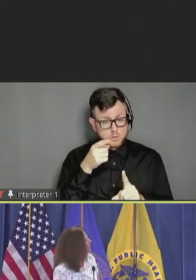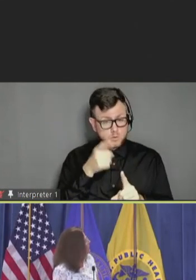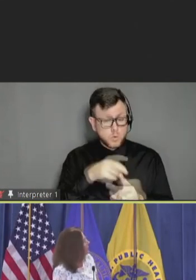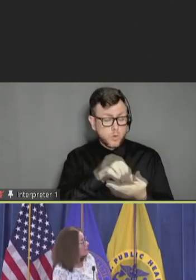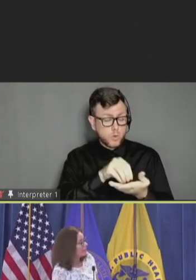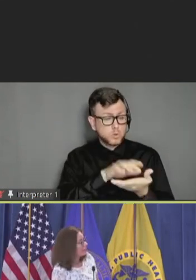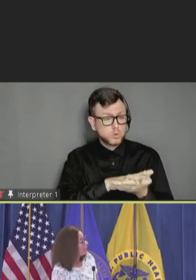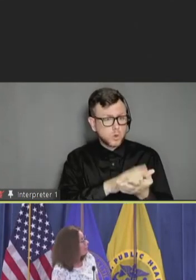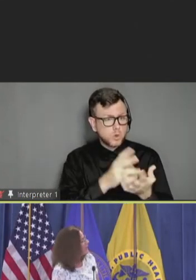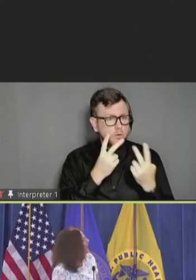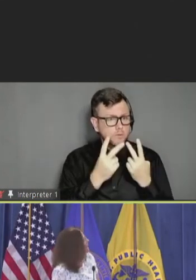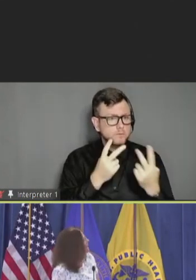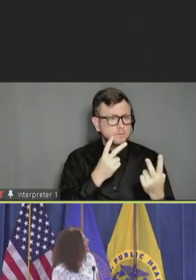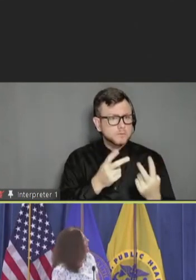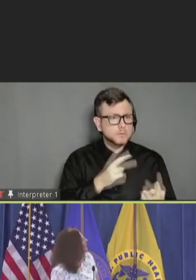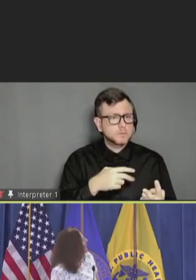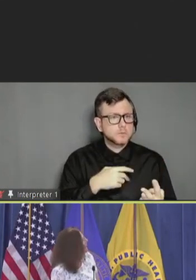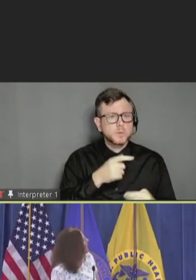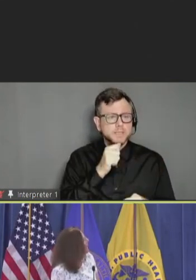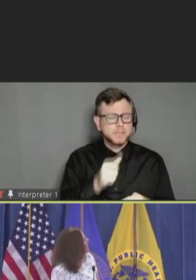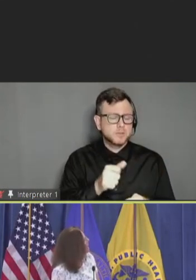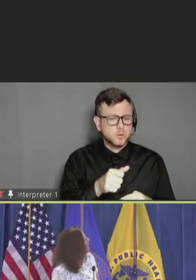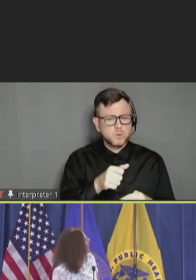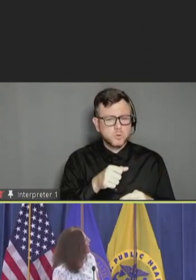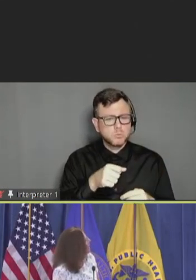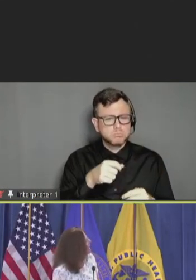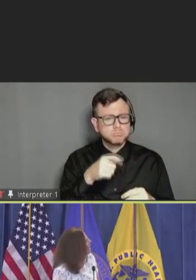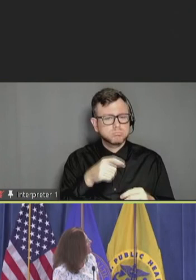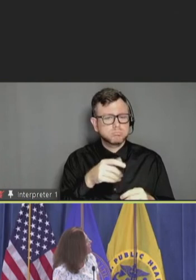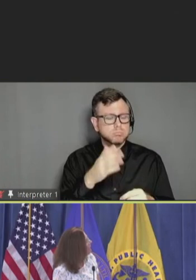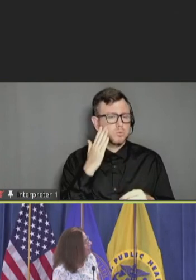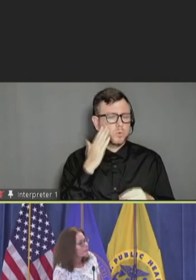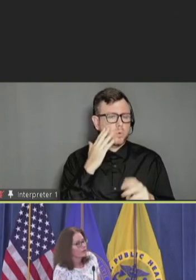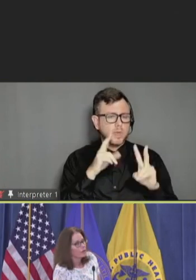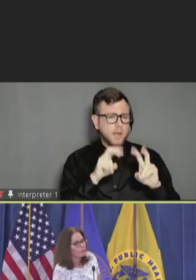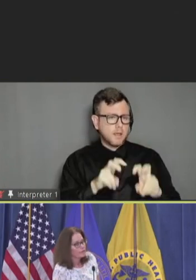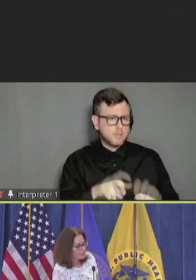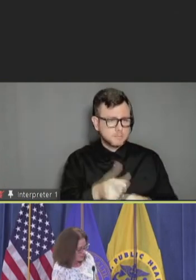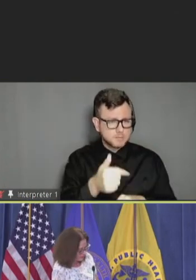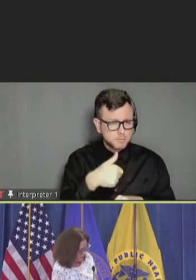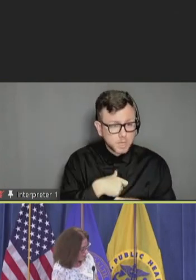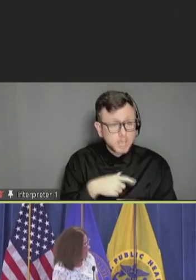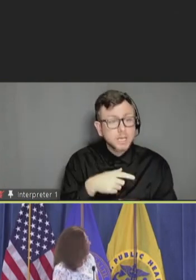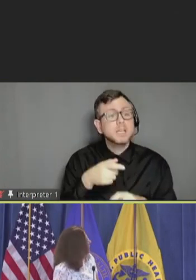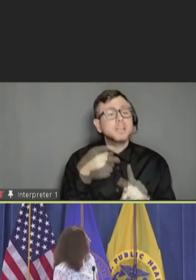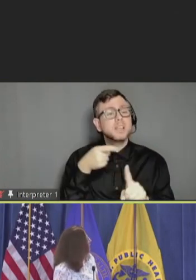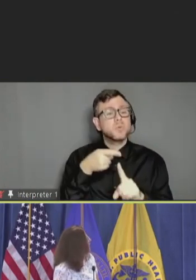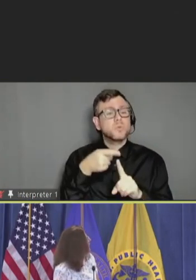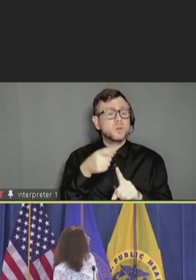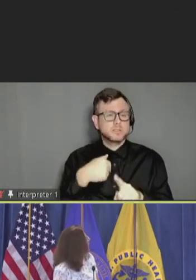We didn't -- again, did no analysis. But the timing of the MIS-C relative to COVID-19 vaccination.